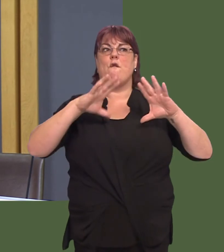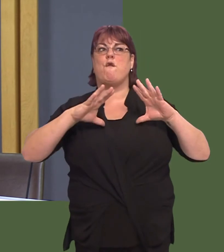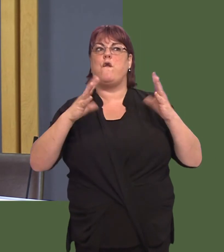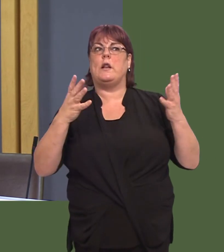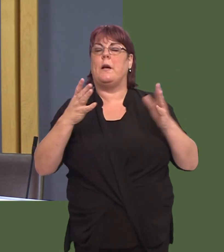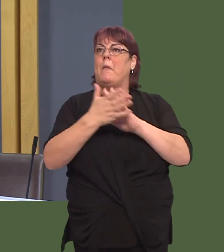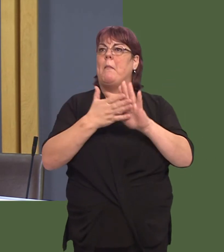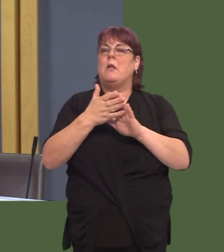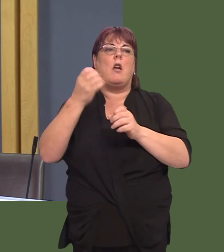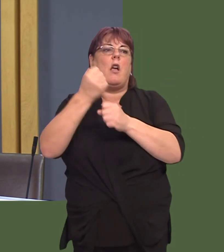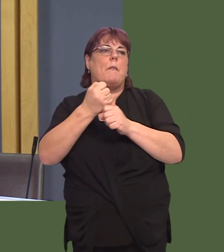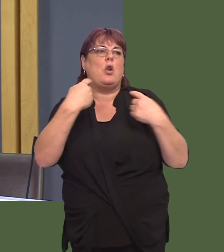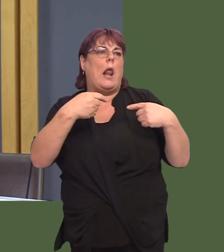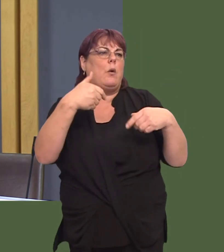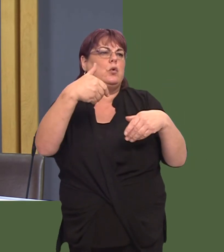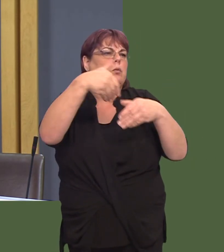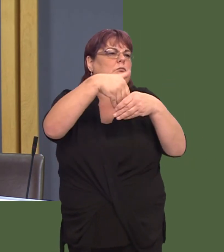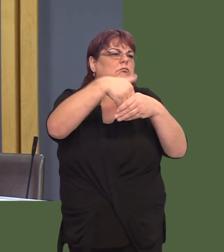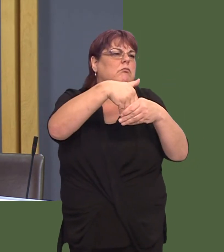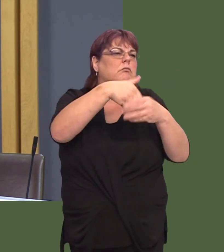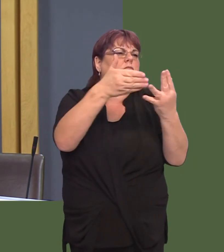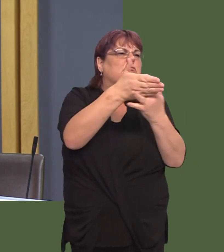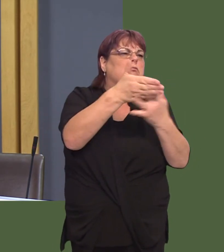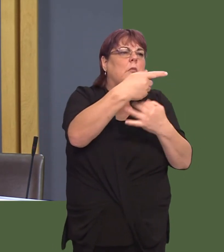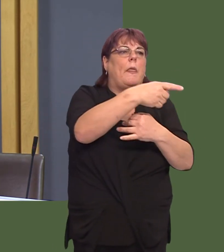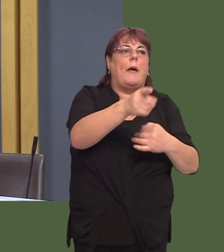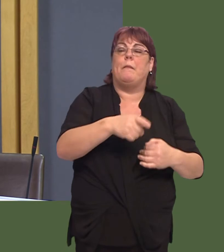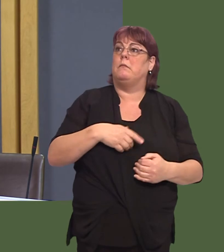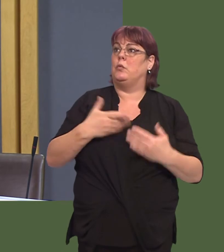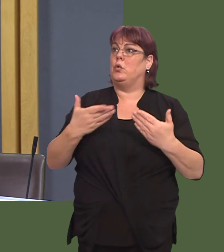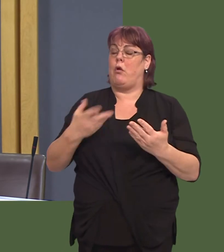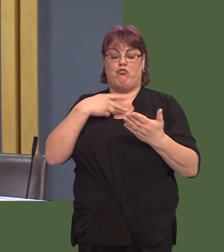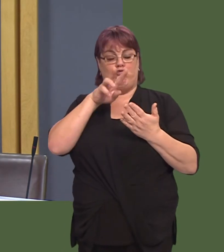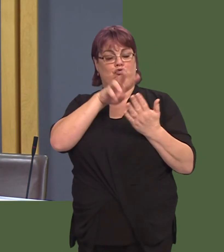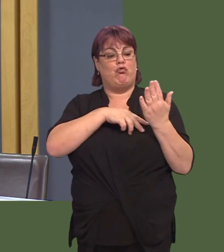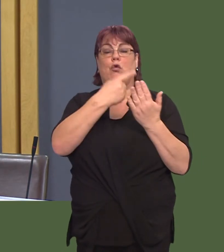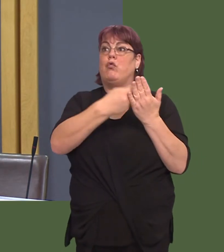Iím sure that you would have read today, as I have, the reports on the frankly sinister